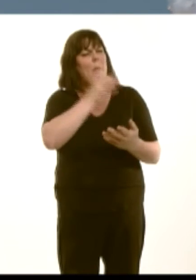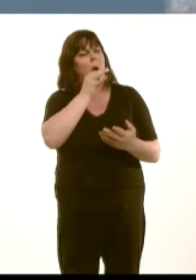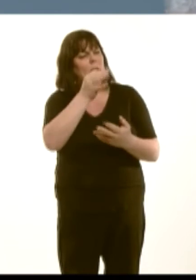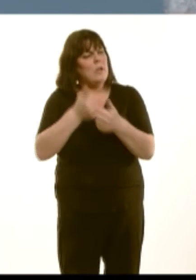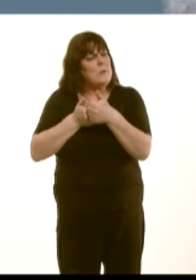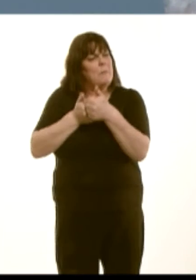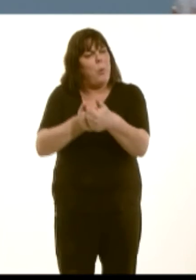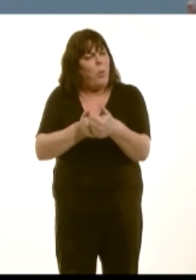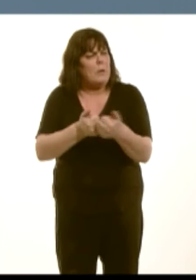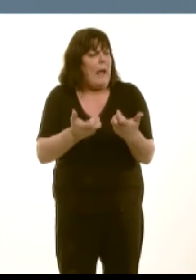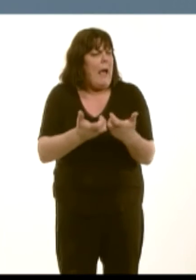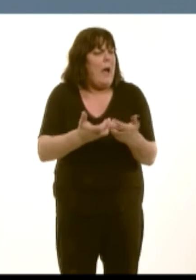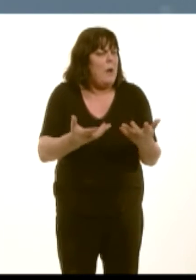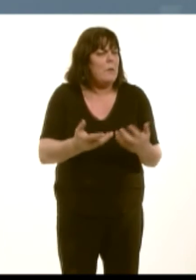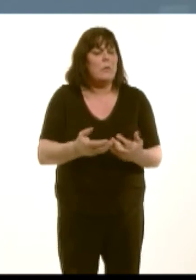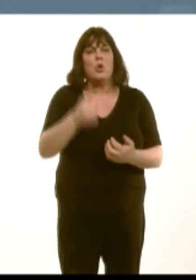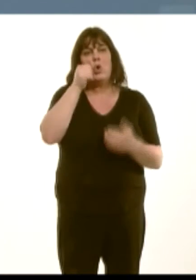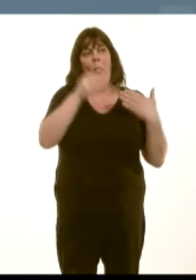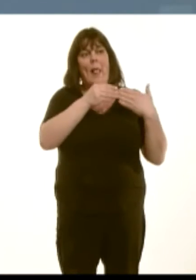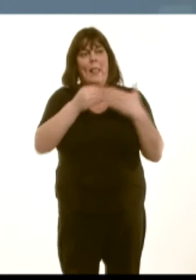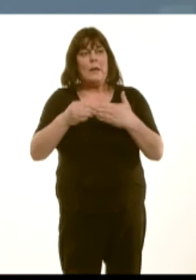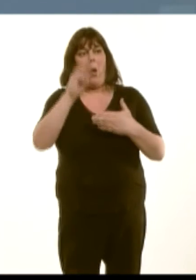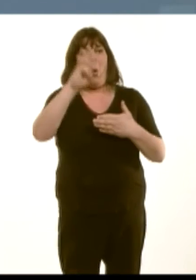As you know, the leader of the Welsh Conservatives has done just that, with the Football Supporters